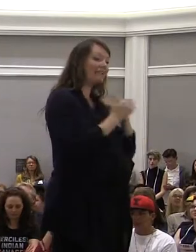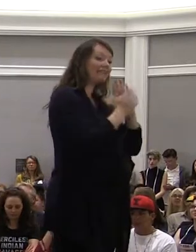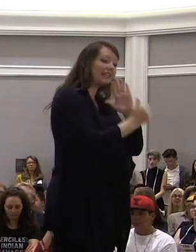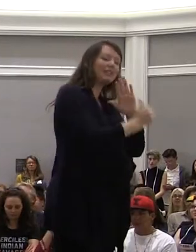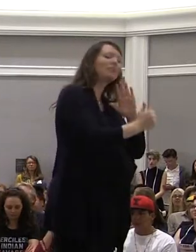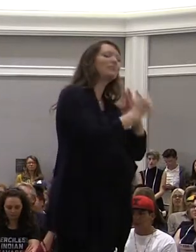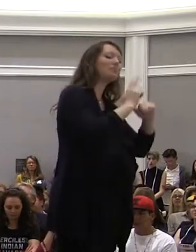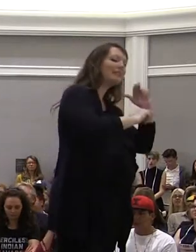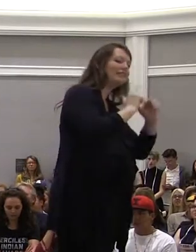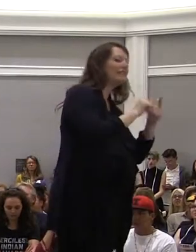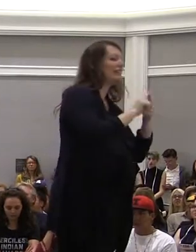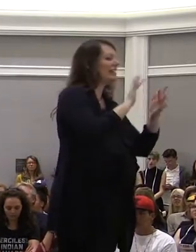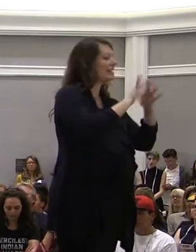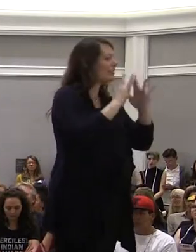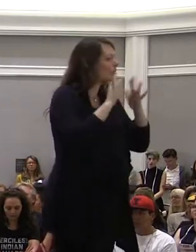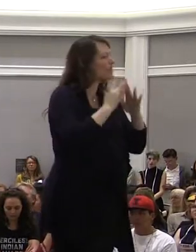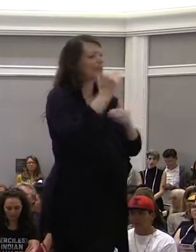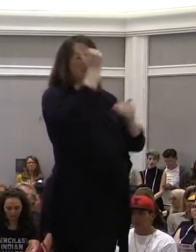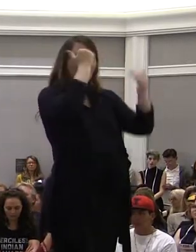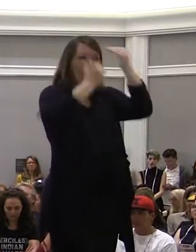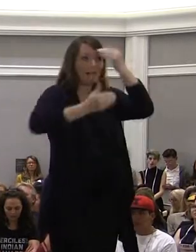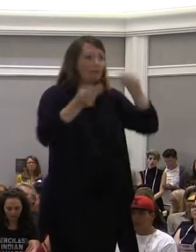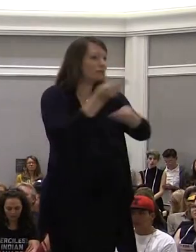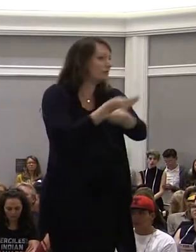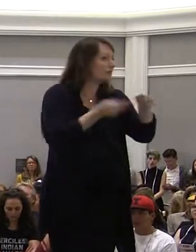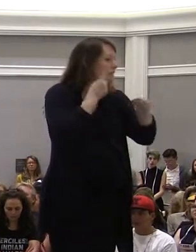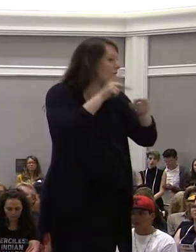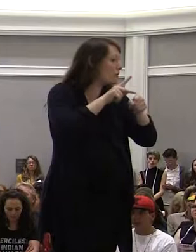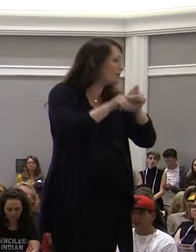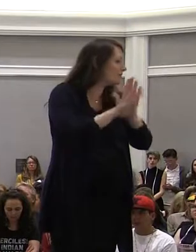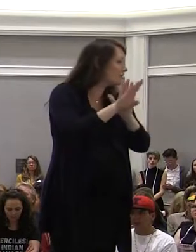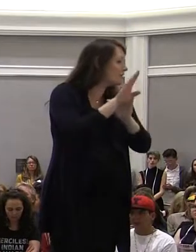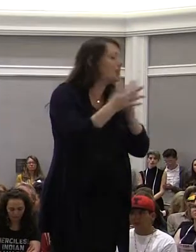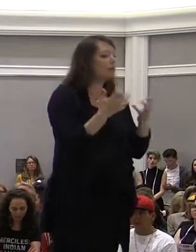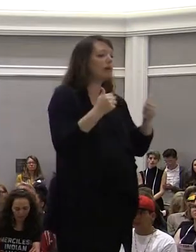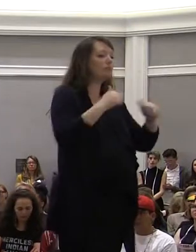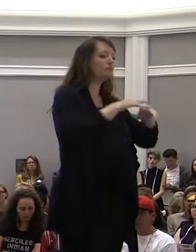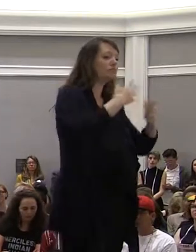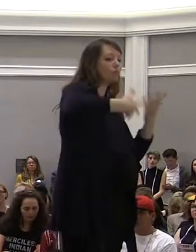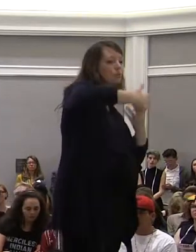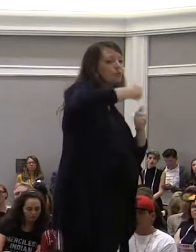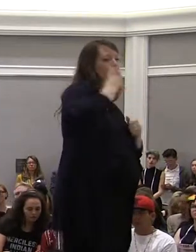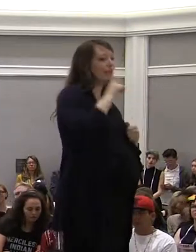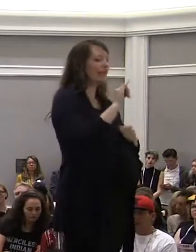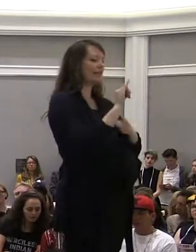knowledge exchange for professional development. Social gatherings and affinity groups for personal connection,